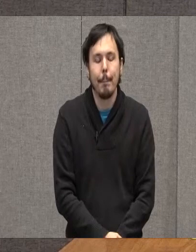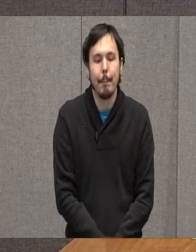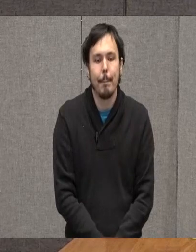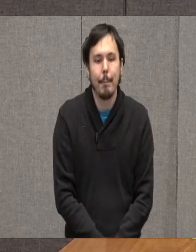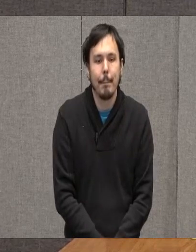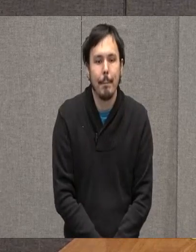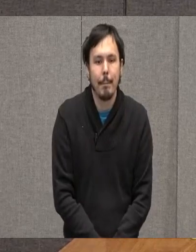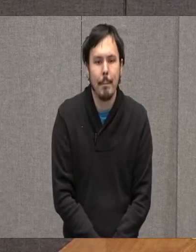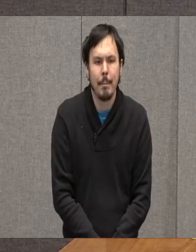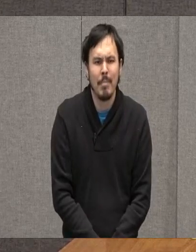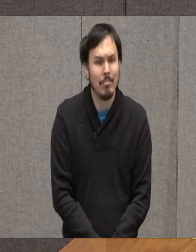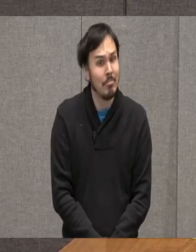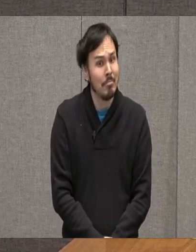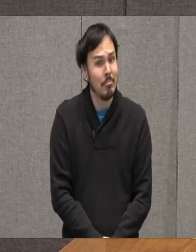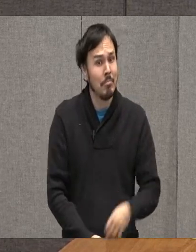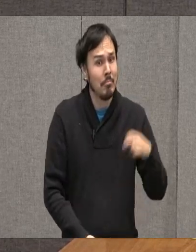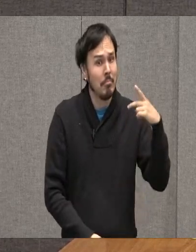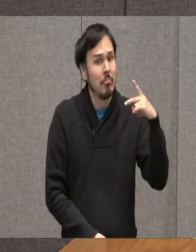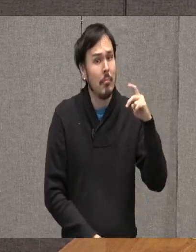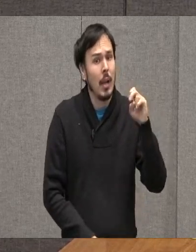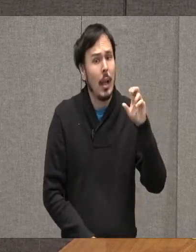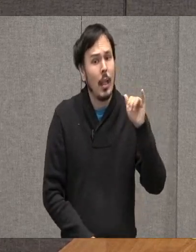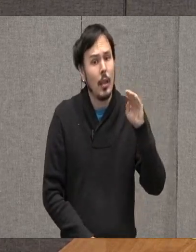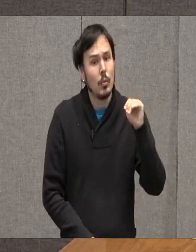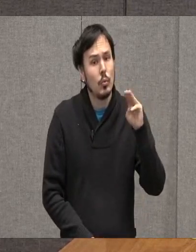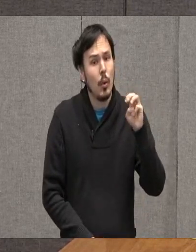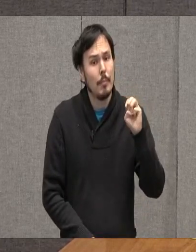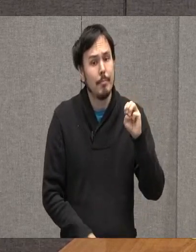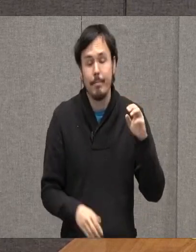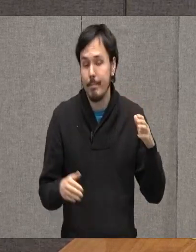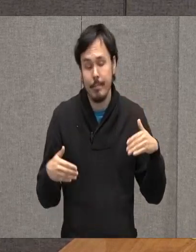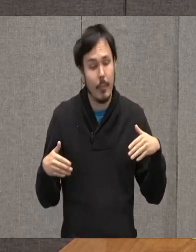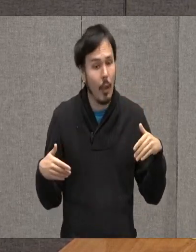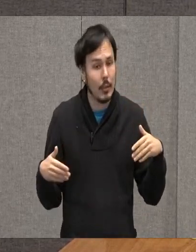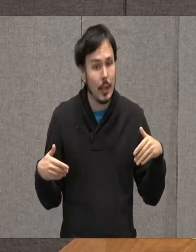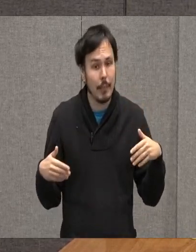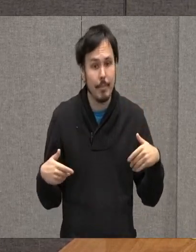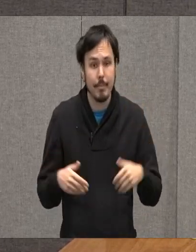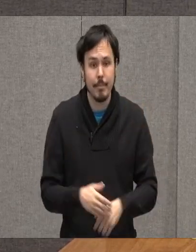Is that a palindrome? Not yet, let's see.